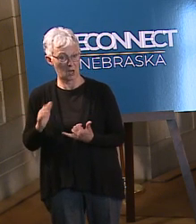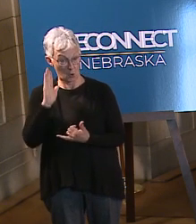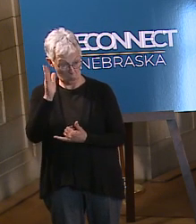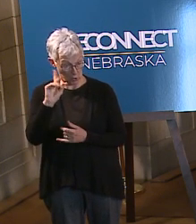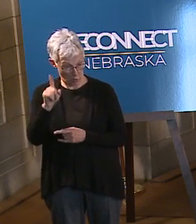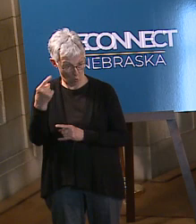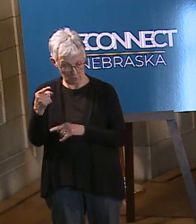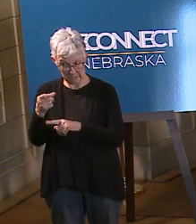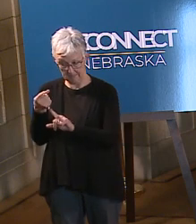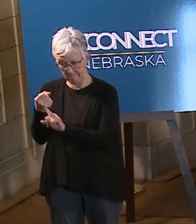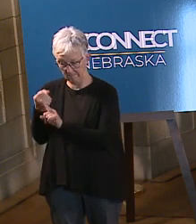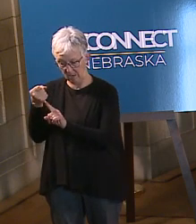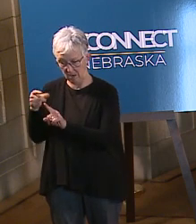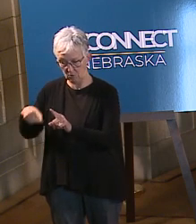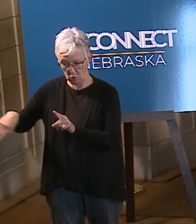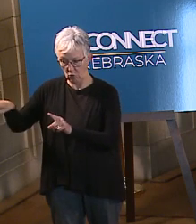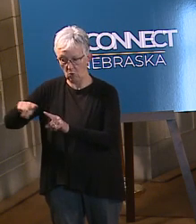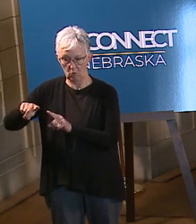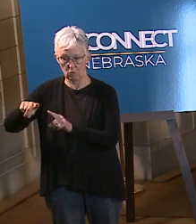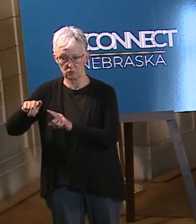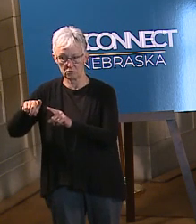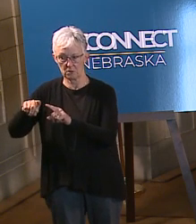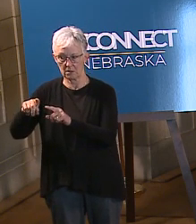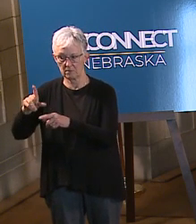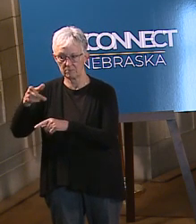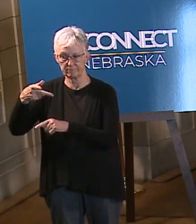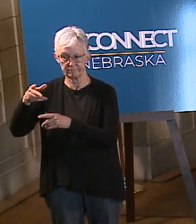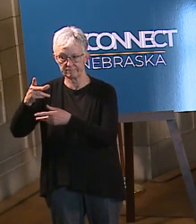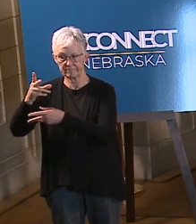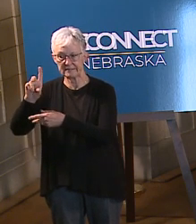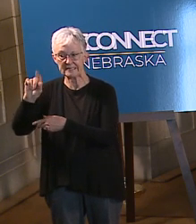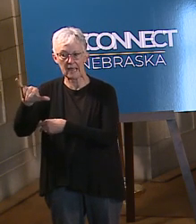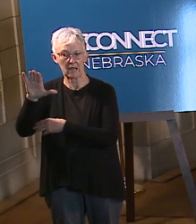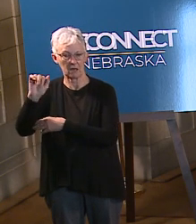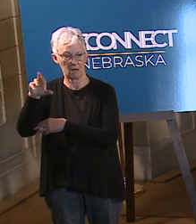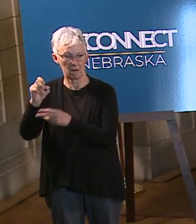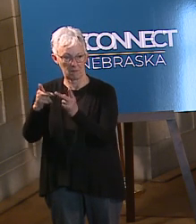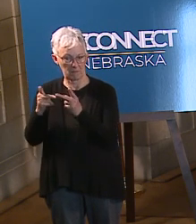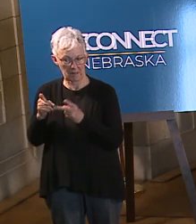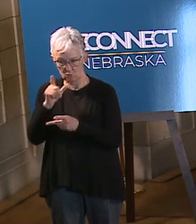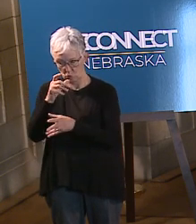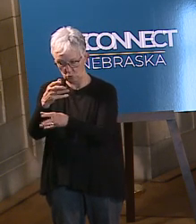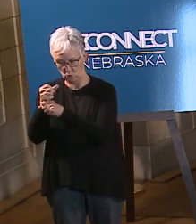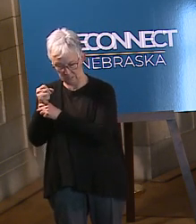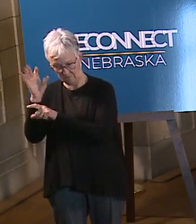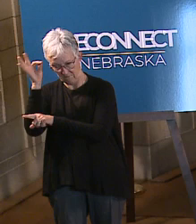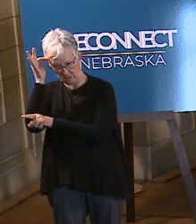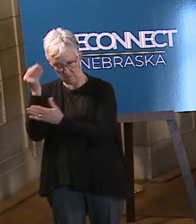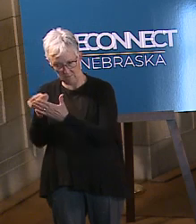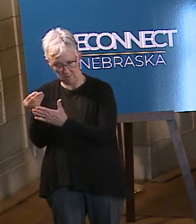IN A ROOM. WHY ARE THE PROPOSED CHANGES HAPPENING NOW AND ONLY CHILDCARE